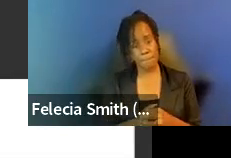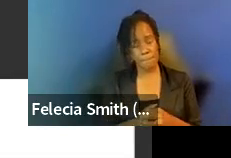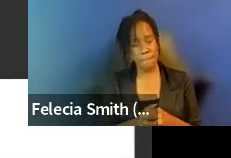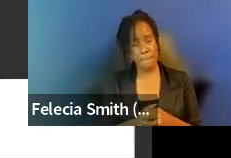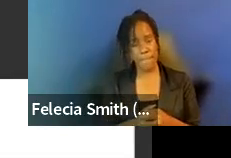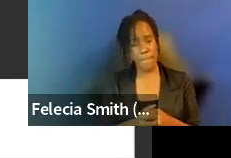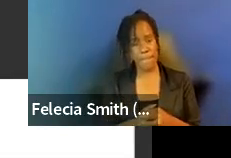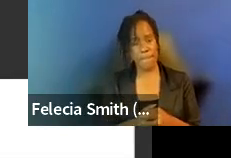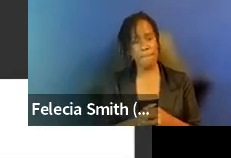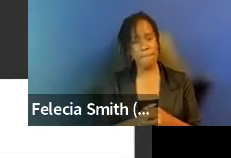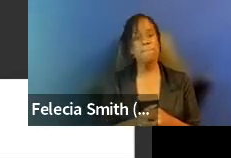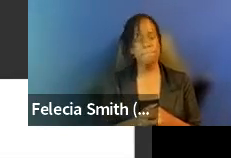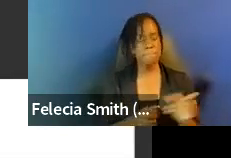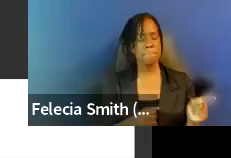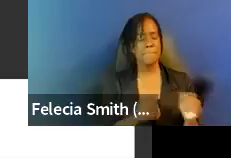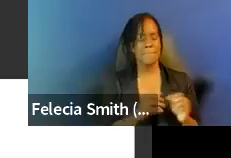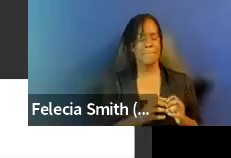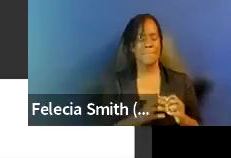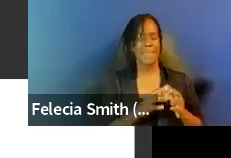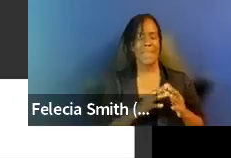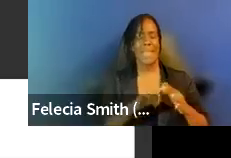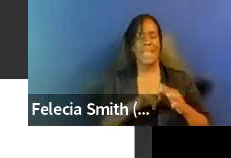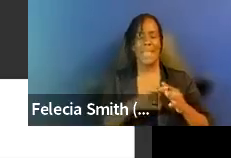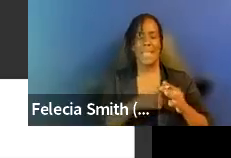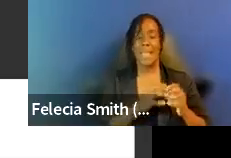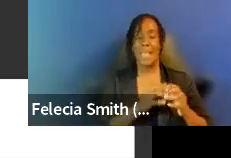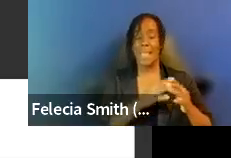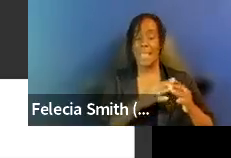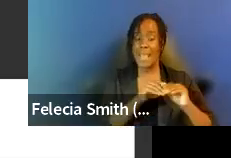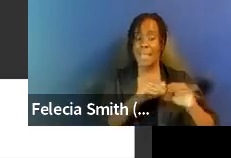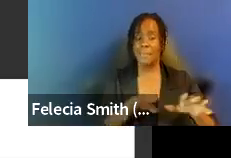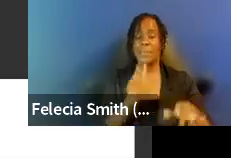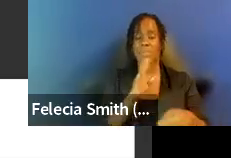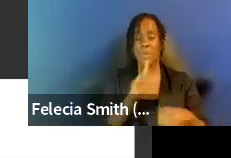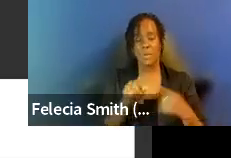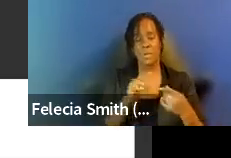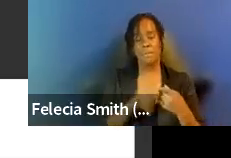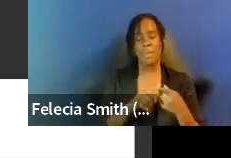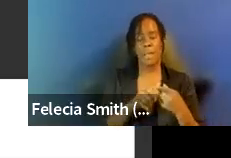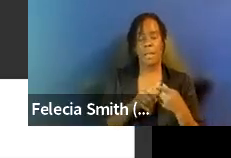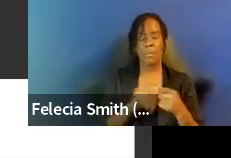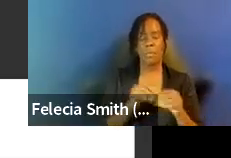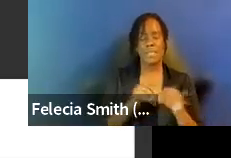audio files to change as well. Thinking through how to create multiple modes of interaction when engaging in design. Next